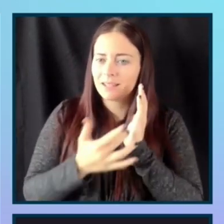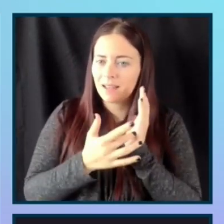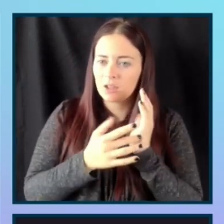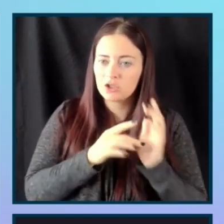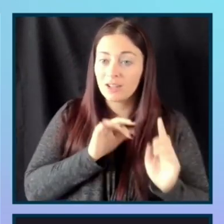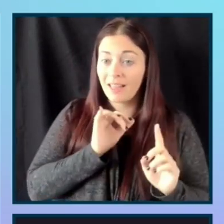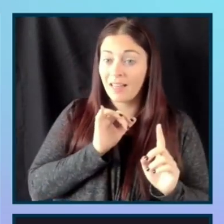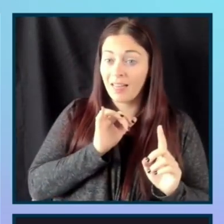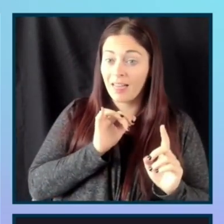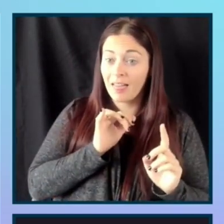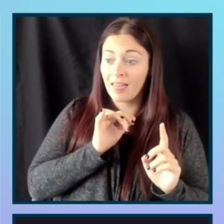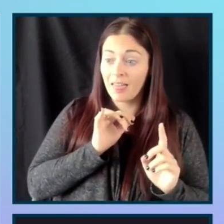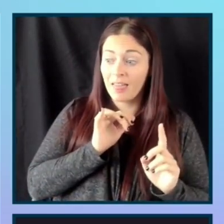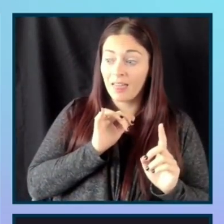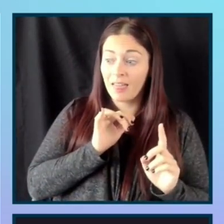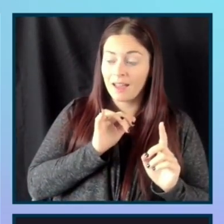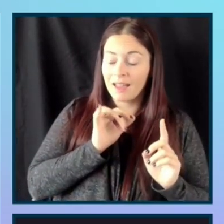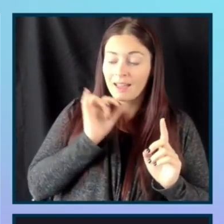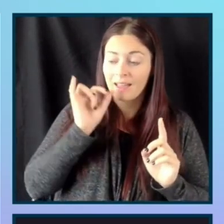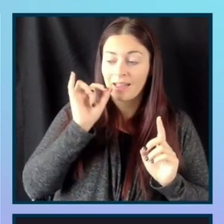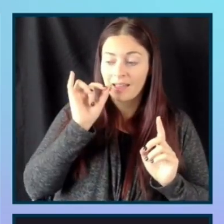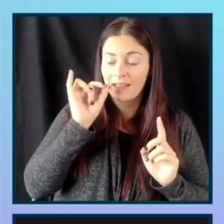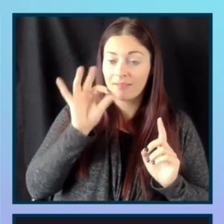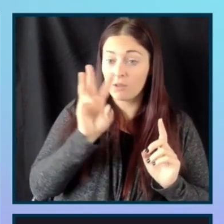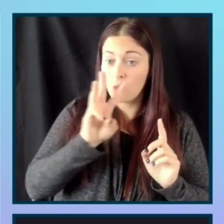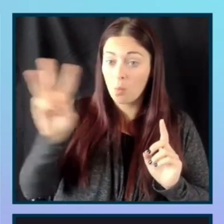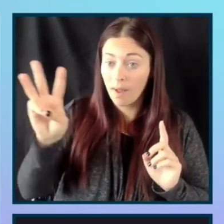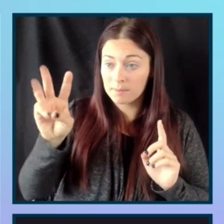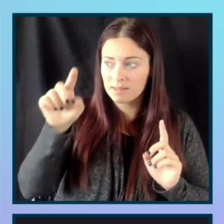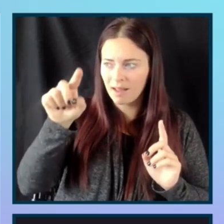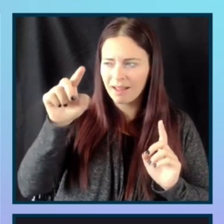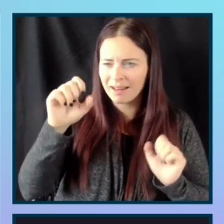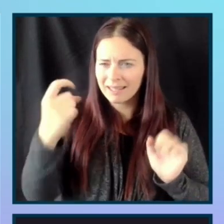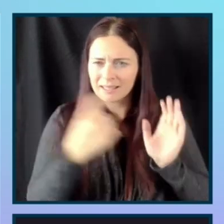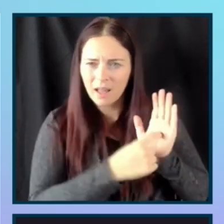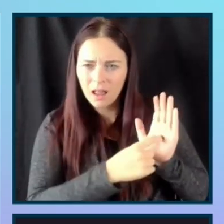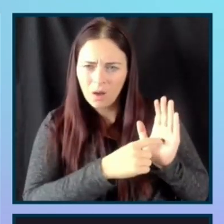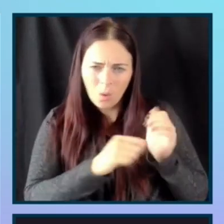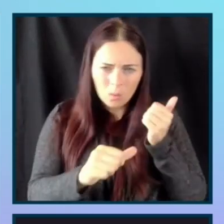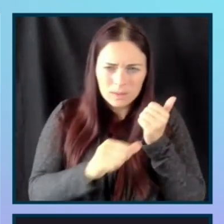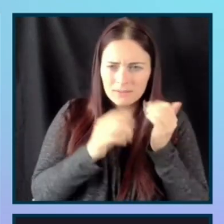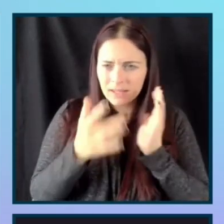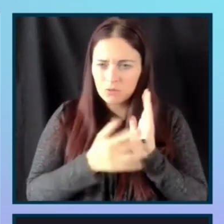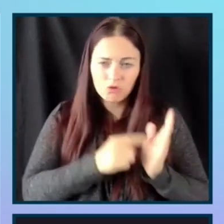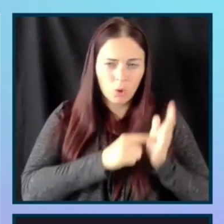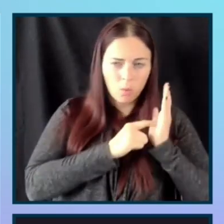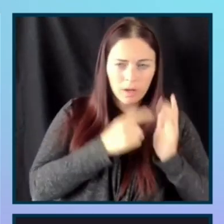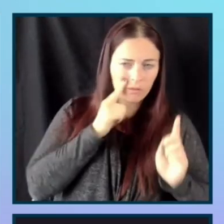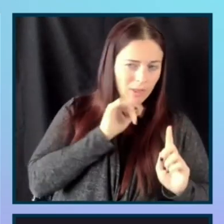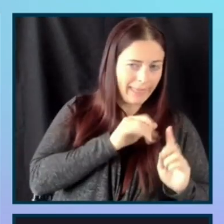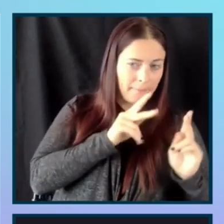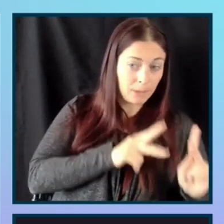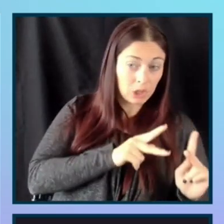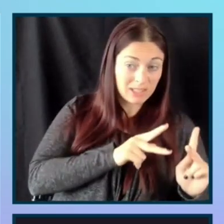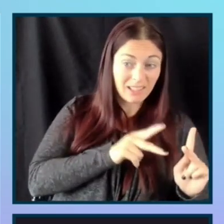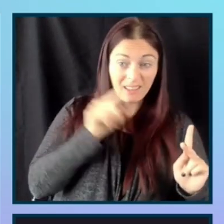the users access to services it provides. So to put this in context, consider perhaps the bad actors